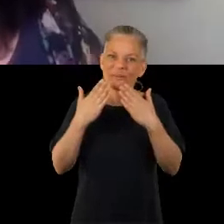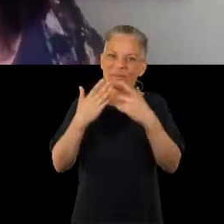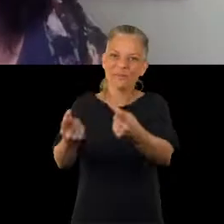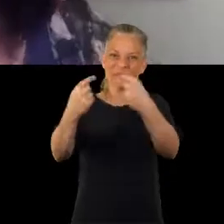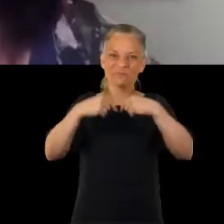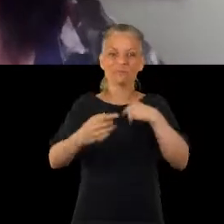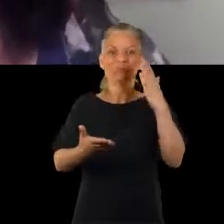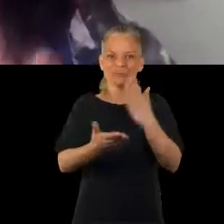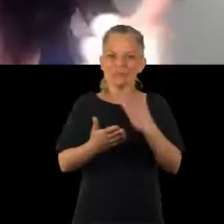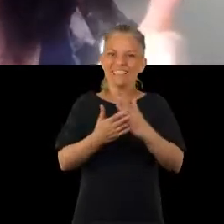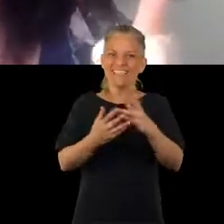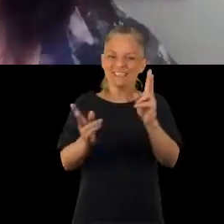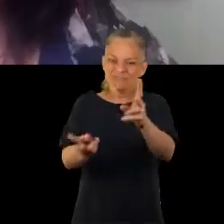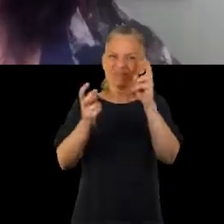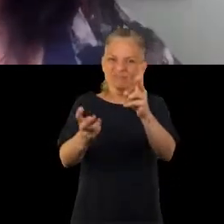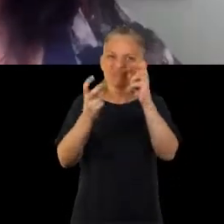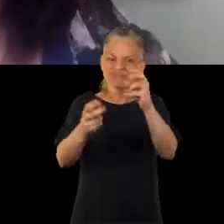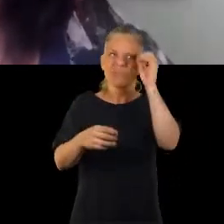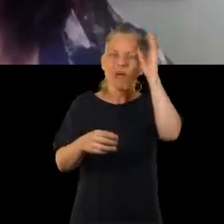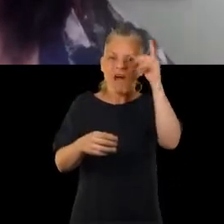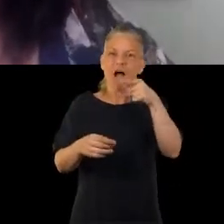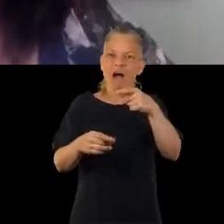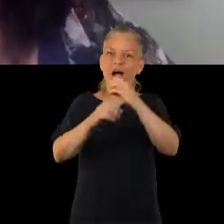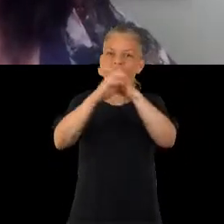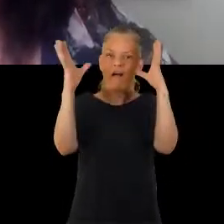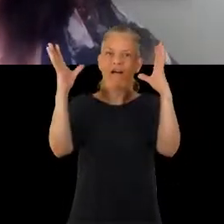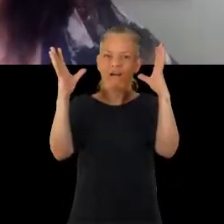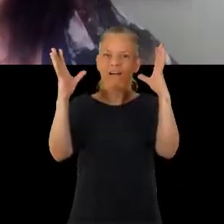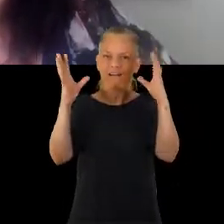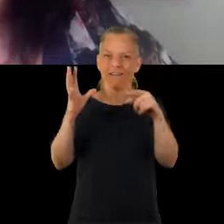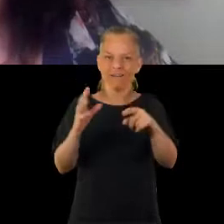for coming along today, it’s been really insightful and I know there will be other